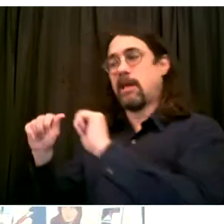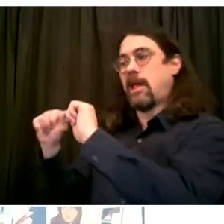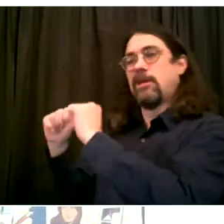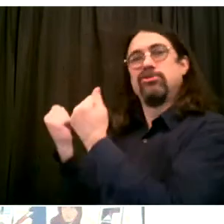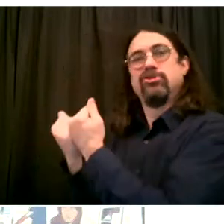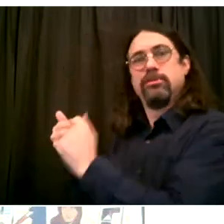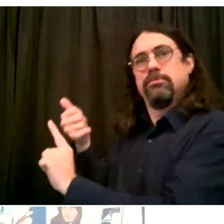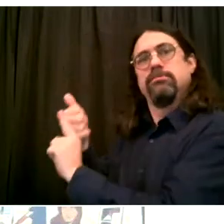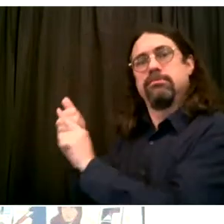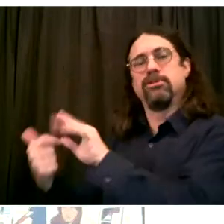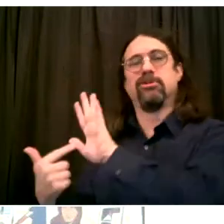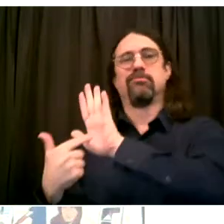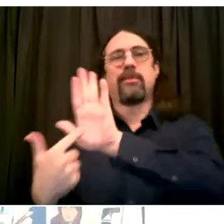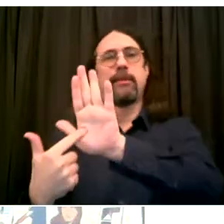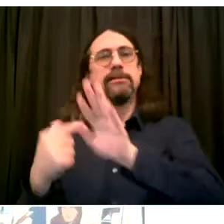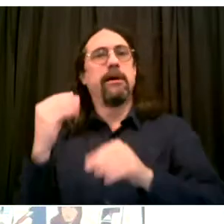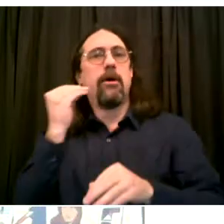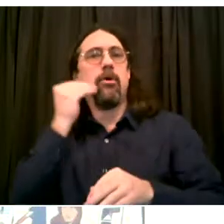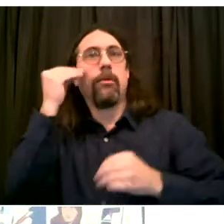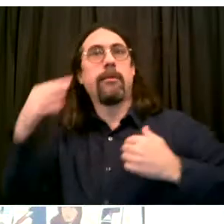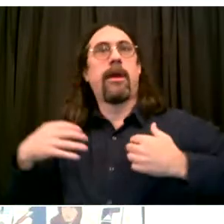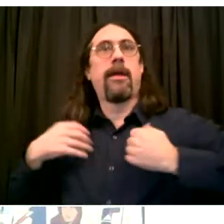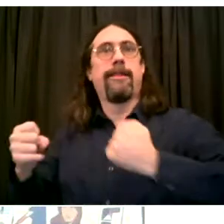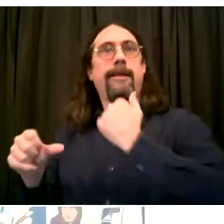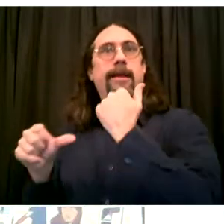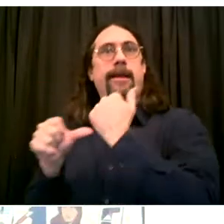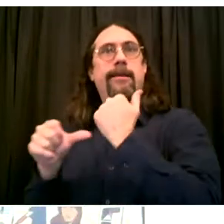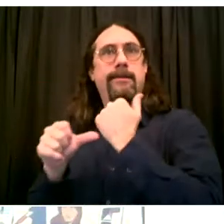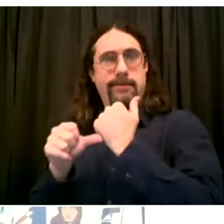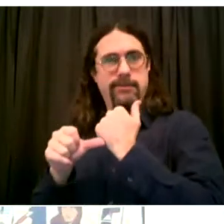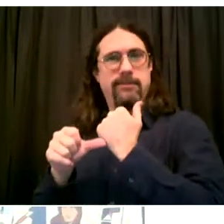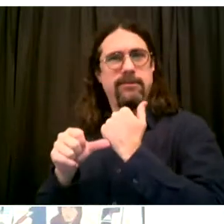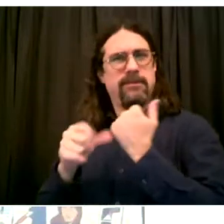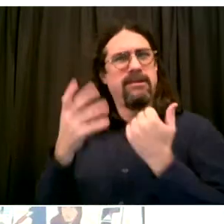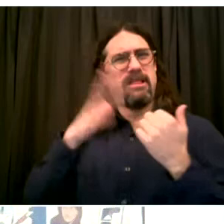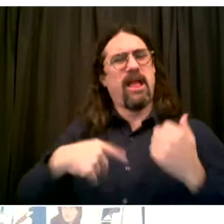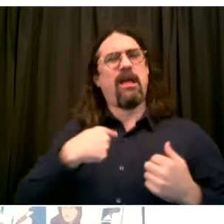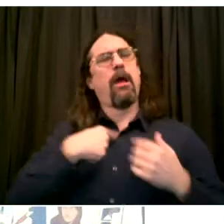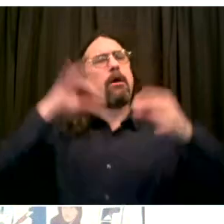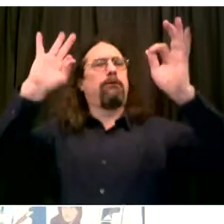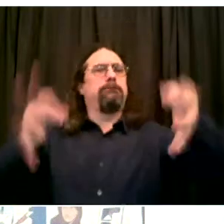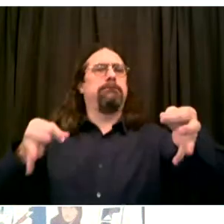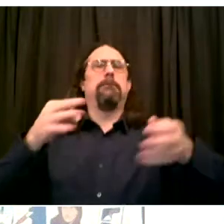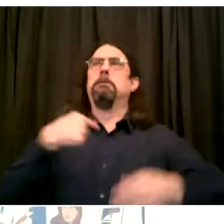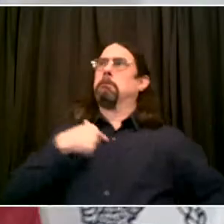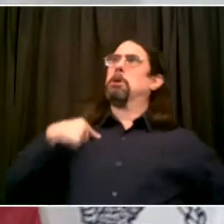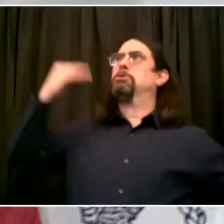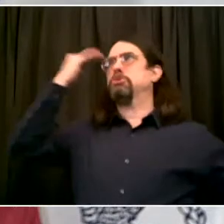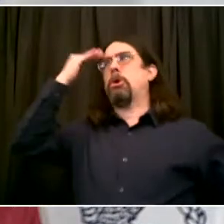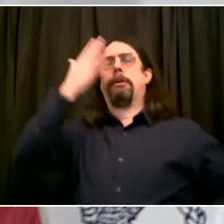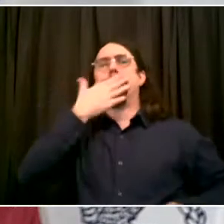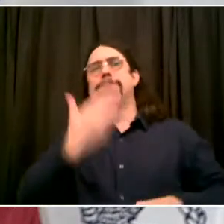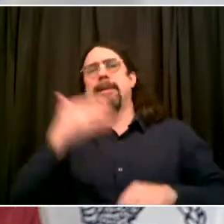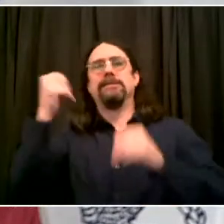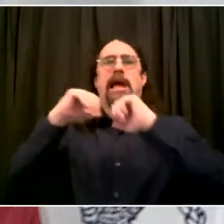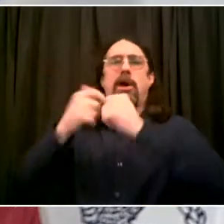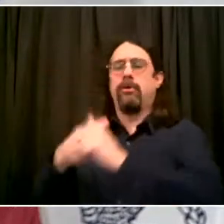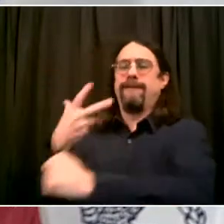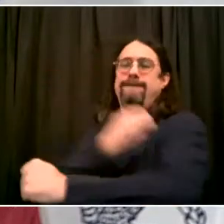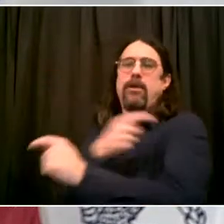THAT REPRESENT